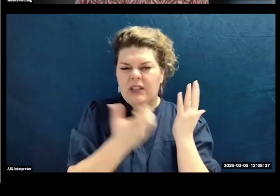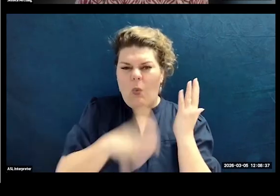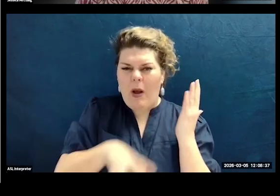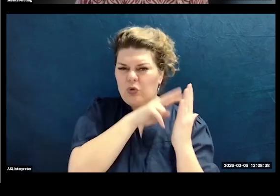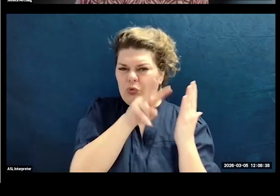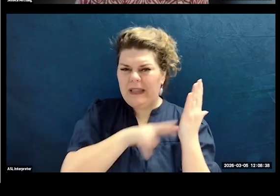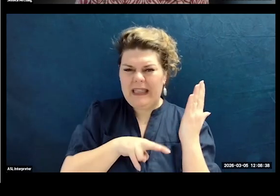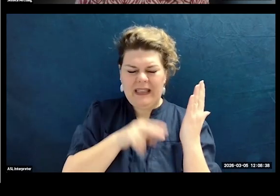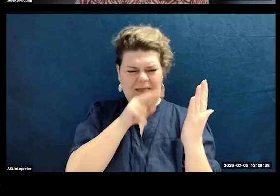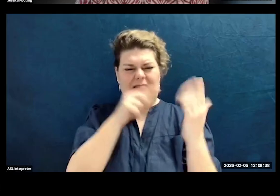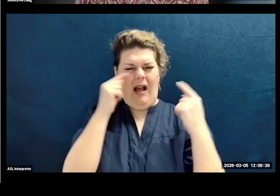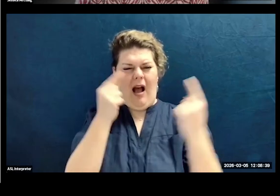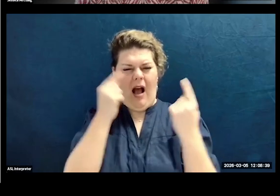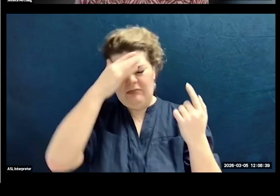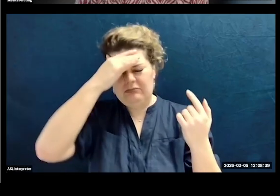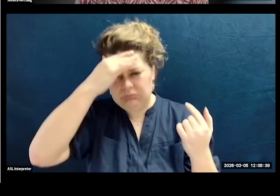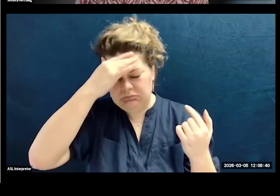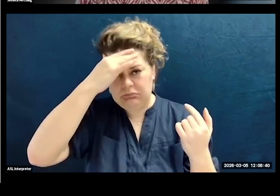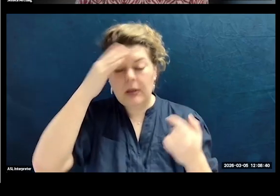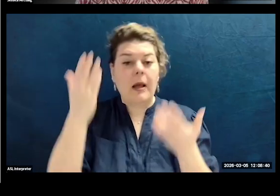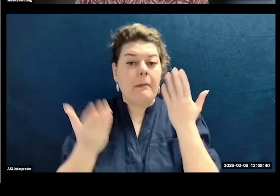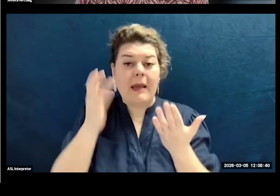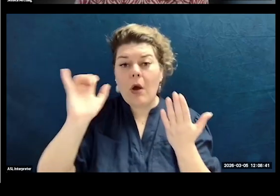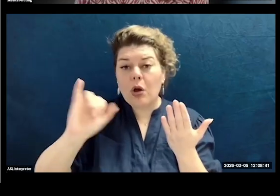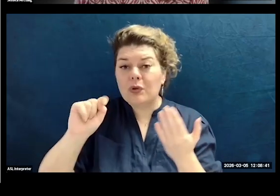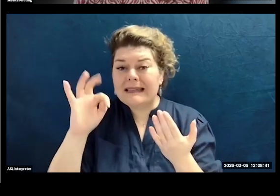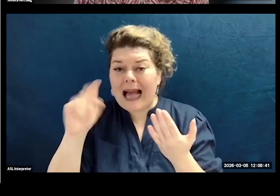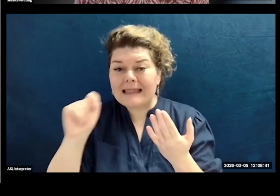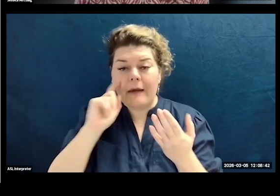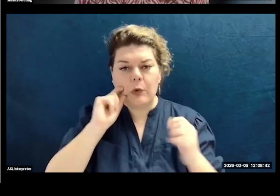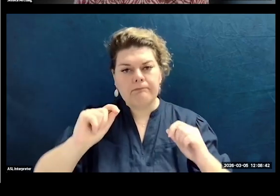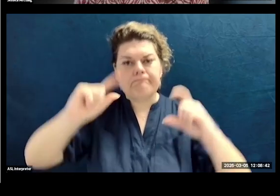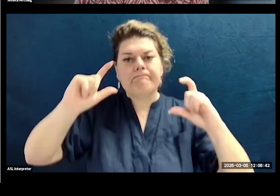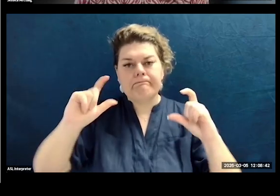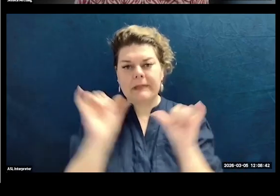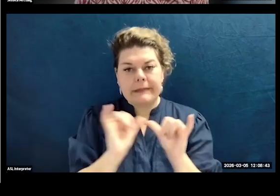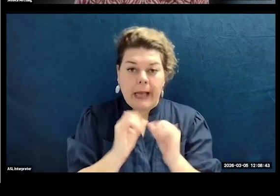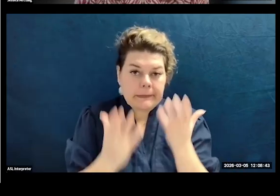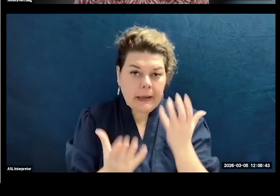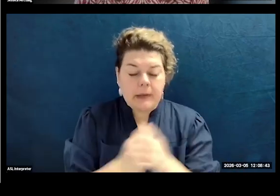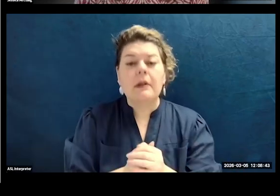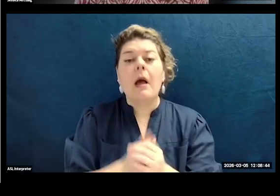and size of text to compensate for vision issues. They might also read a transcript